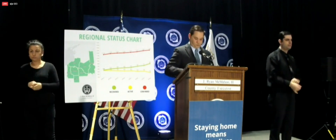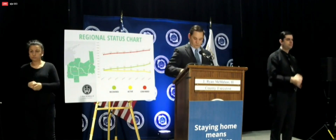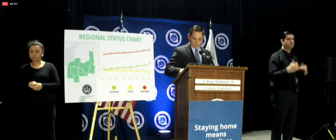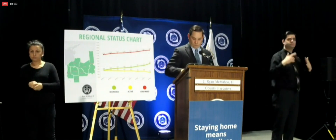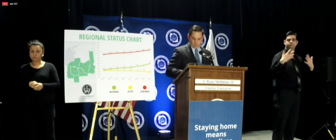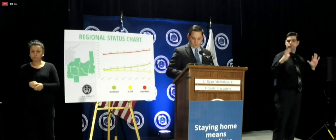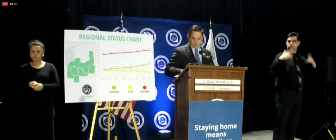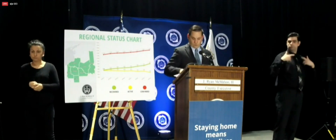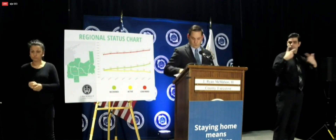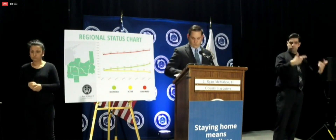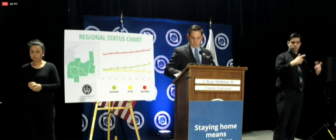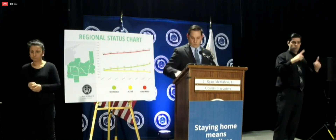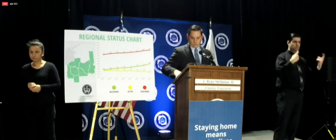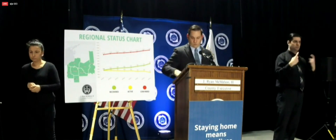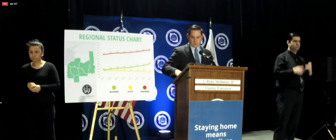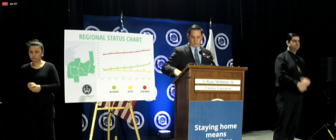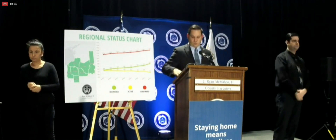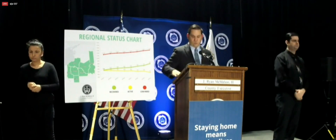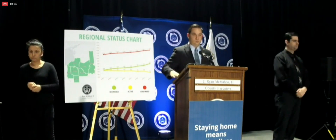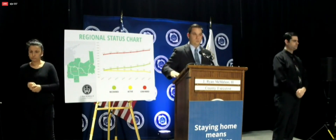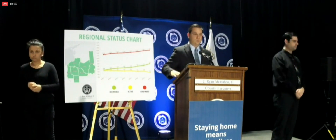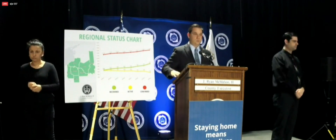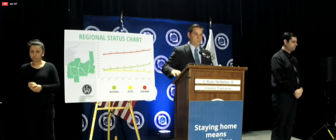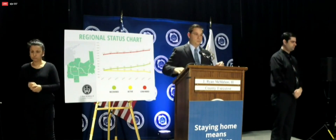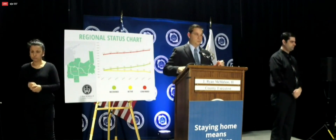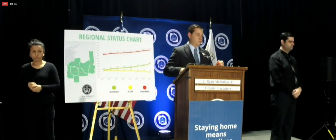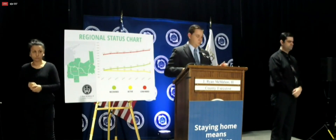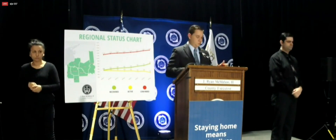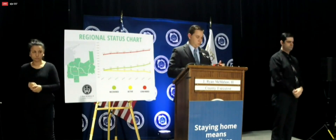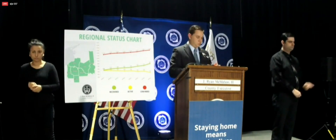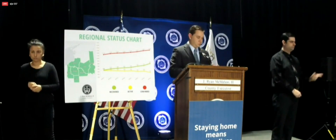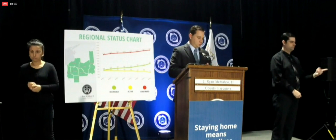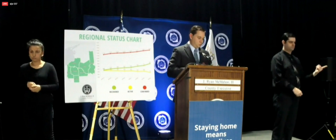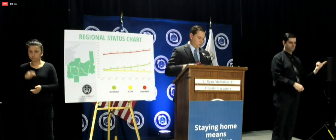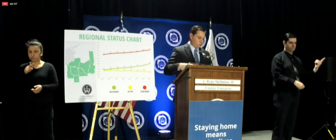TAKE ANY QUESTIONS.